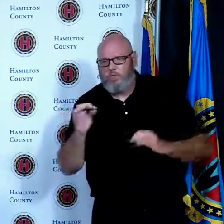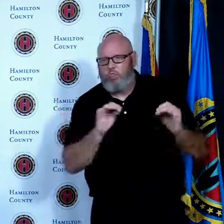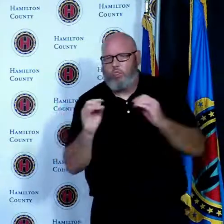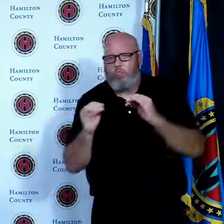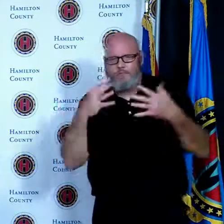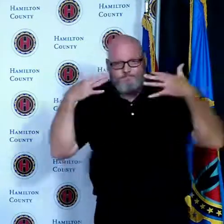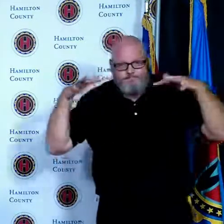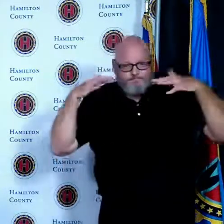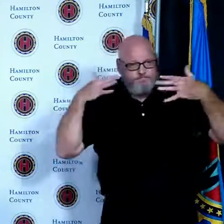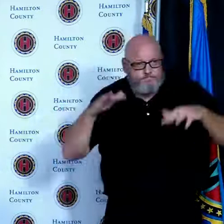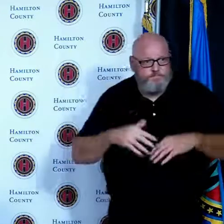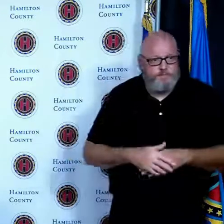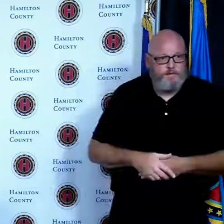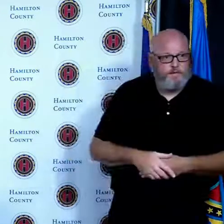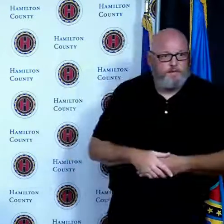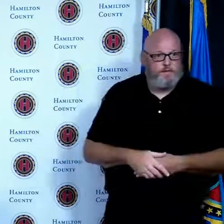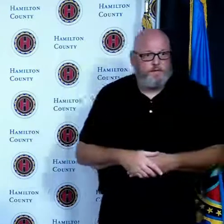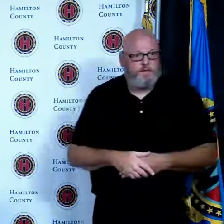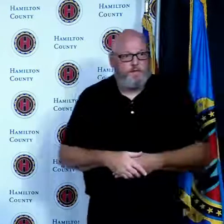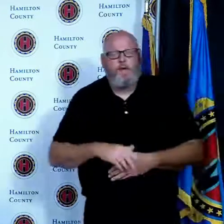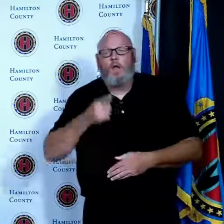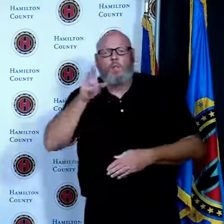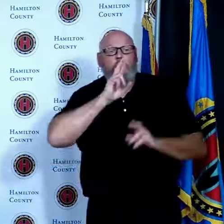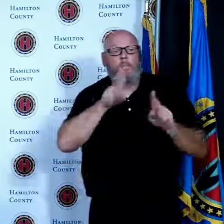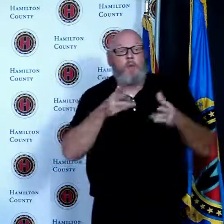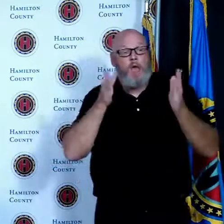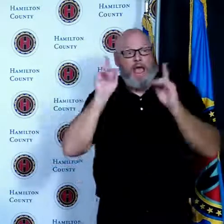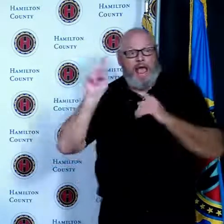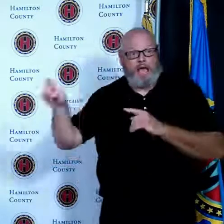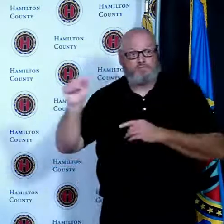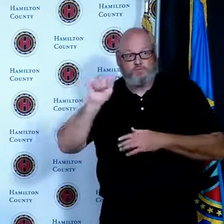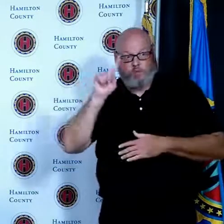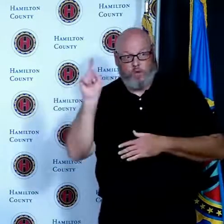bit more about the new program I mean are you guys is this are you guys going